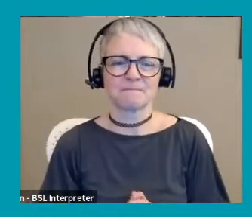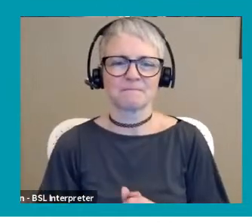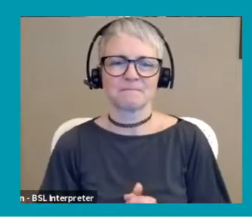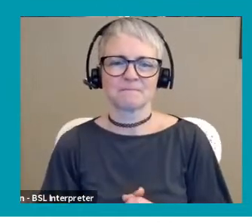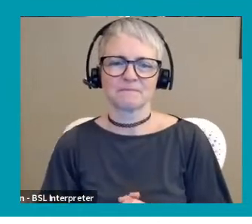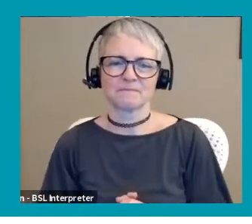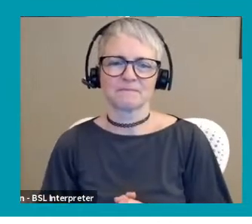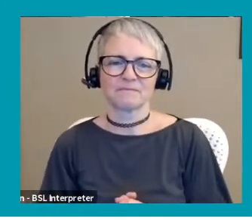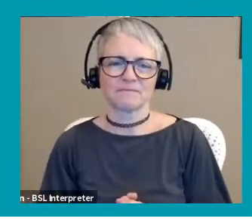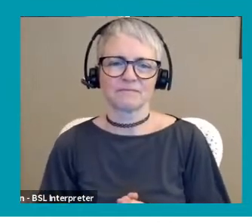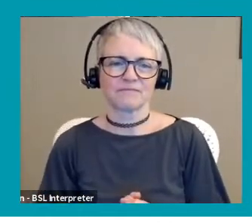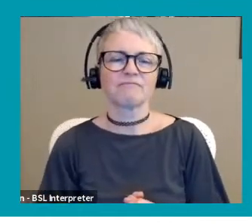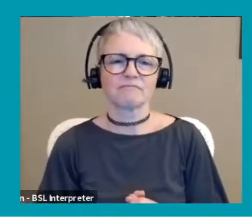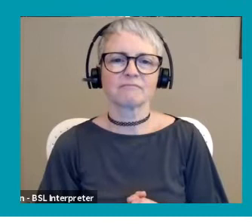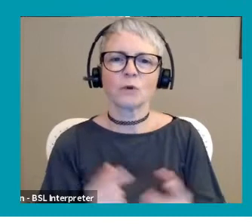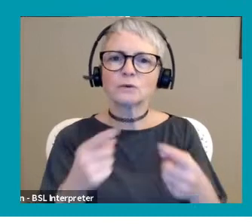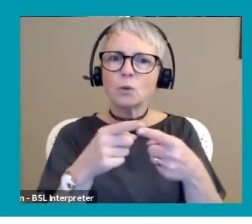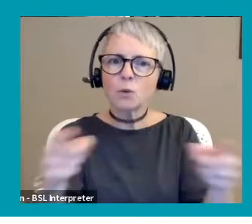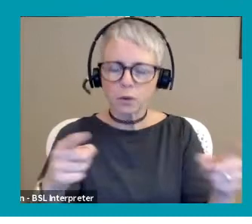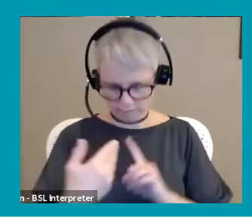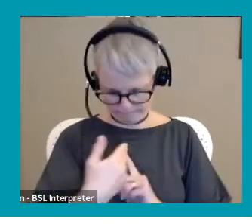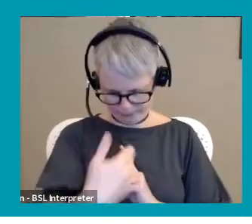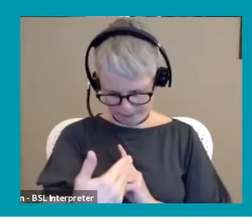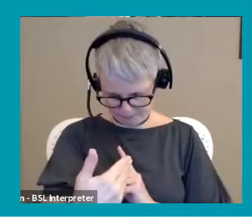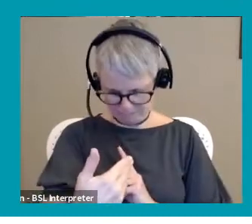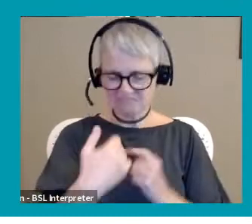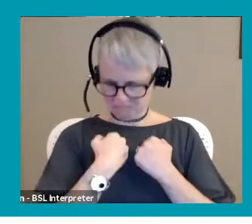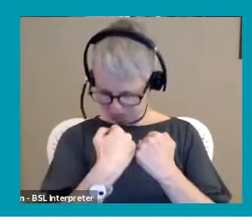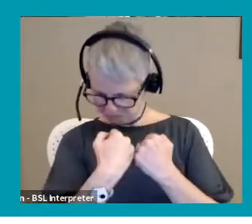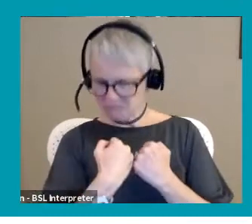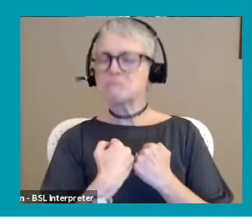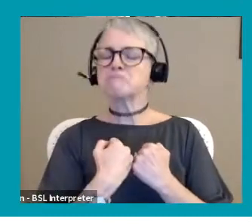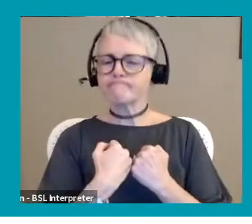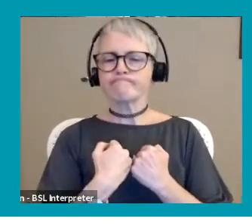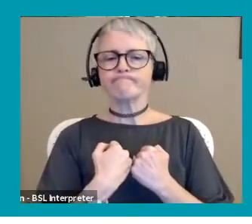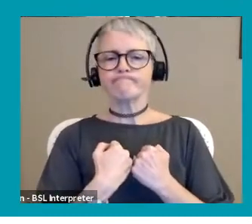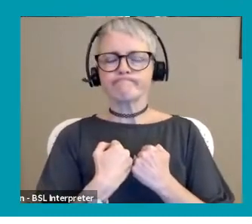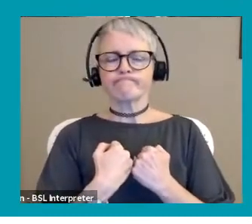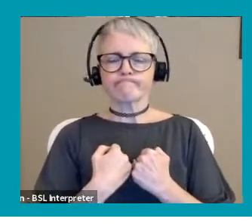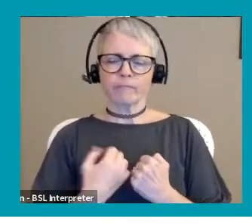So being conscious of your core values can give you a job that you are satisfied with.